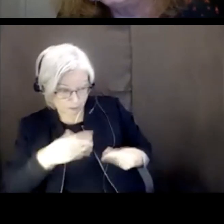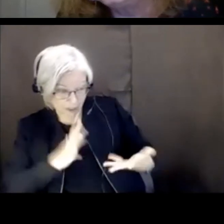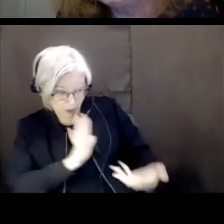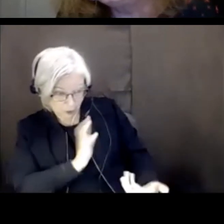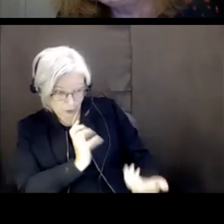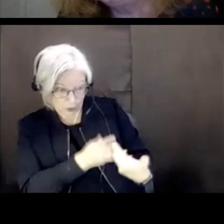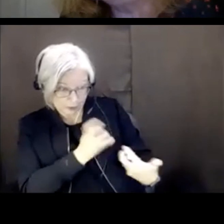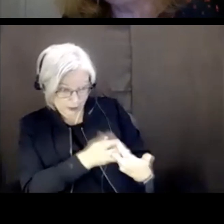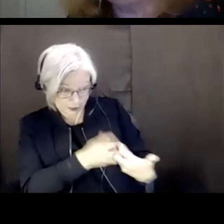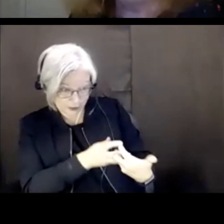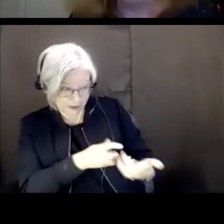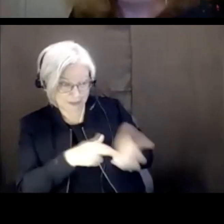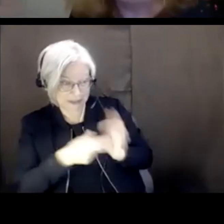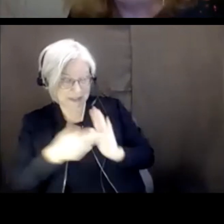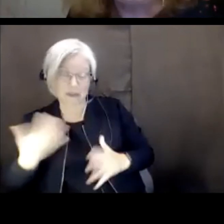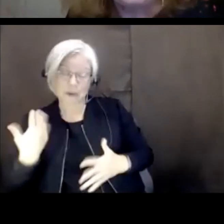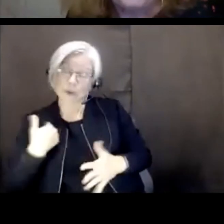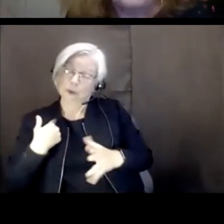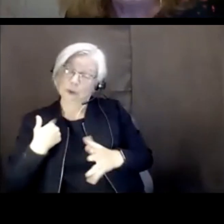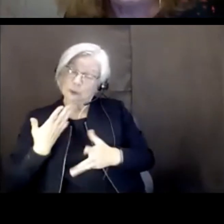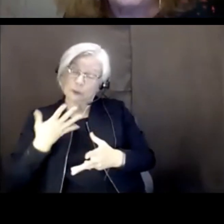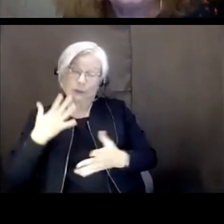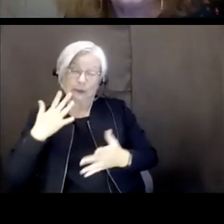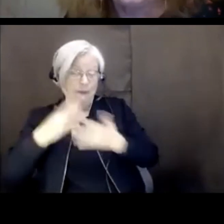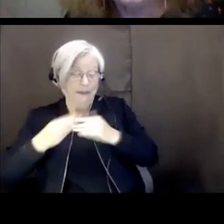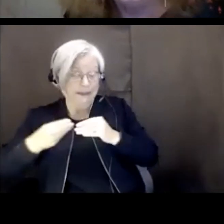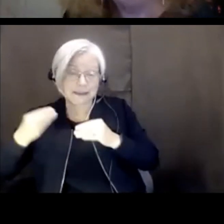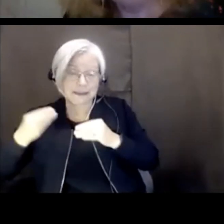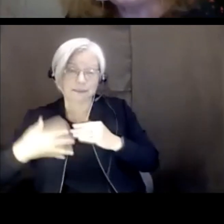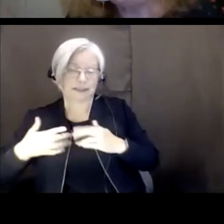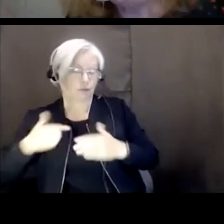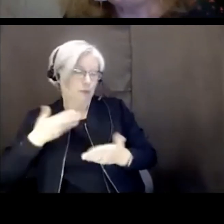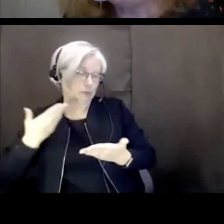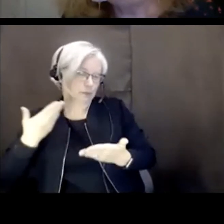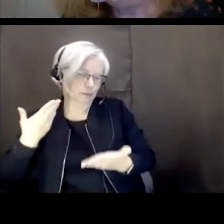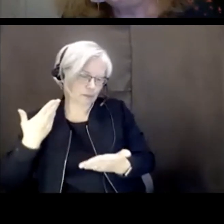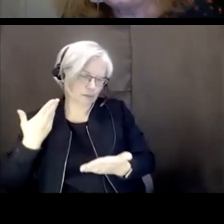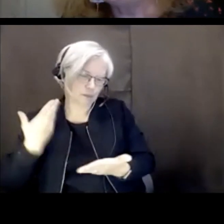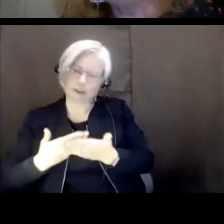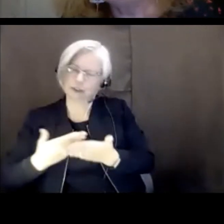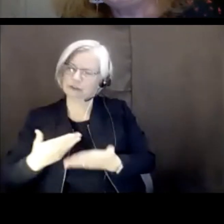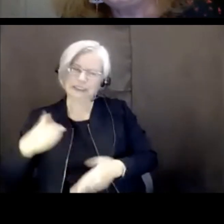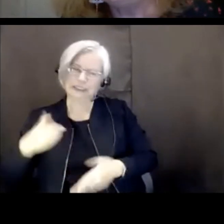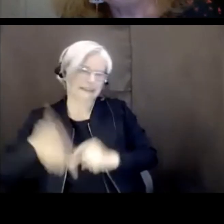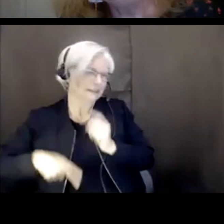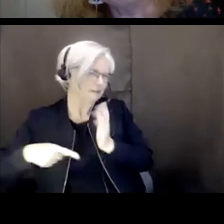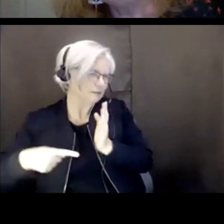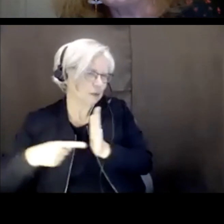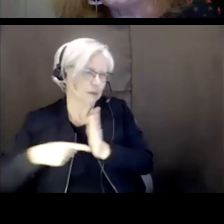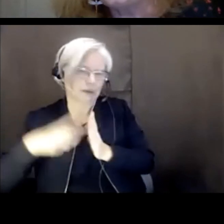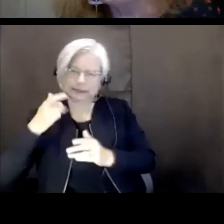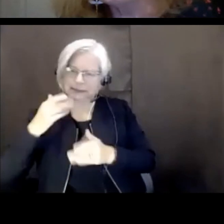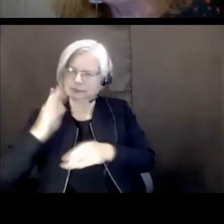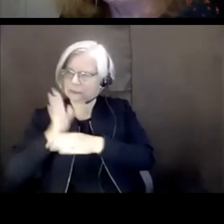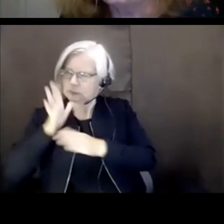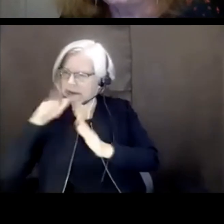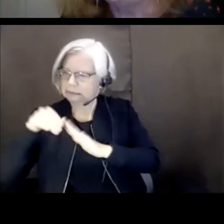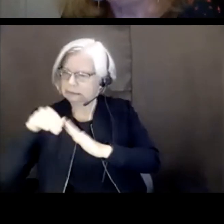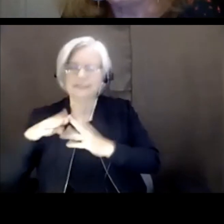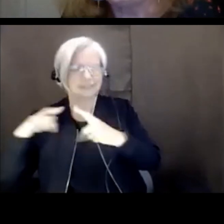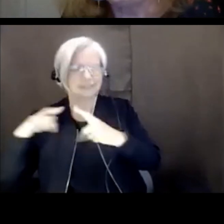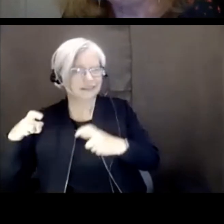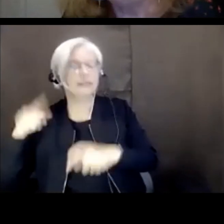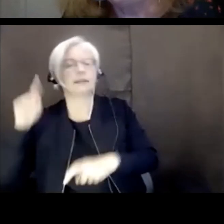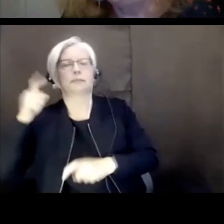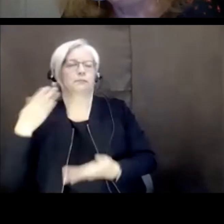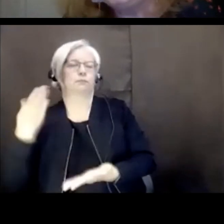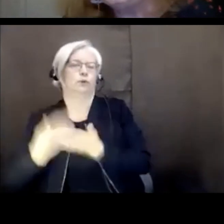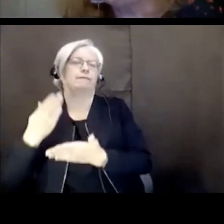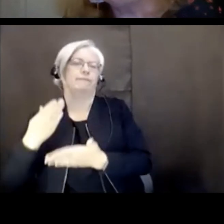SO, IT'S A VERY HIGH STANDARD THAT AN EMPLOYER HAS TO MEET BEFORE COSTS CAN BE A DEFENCE.